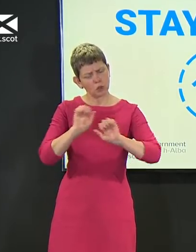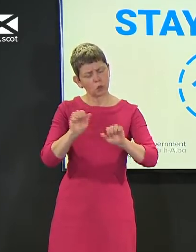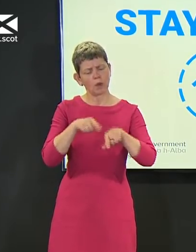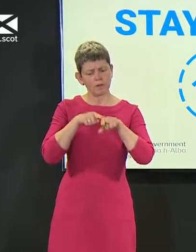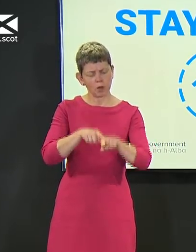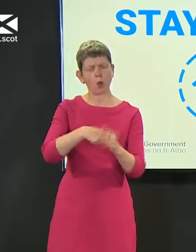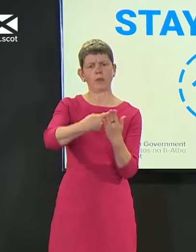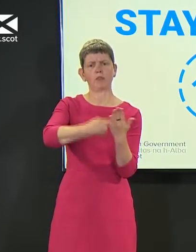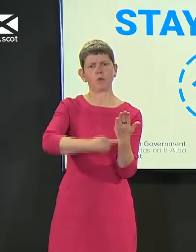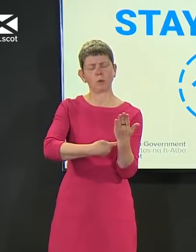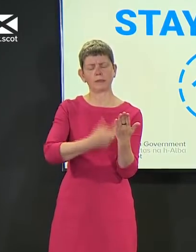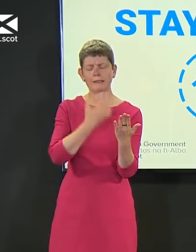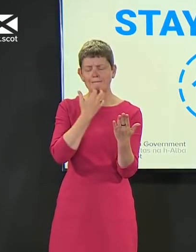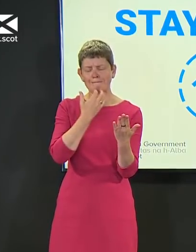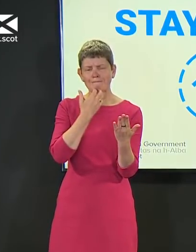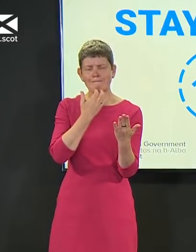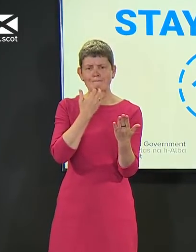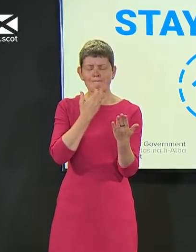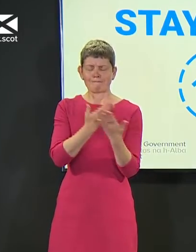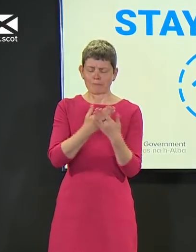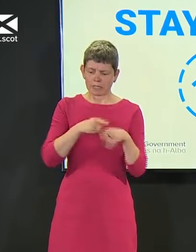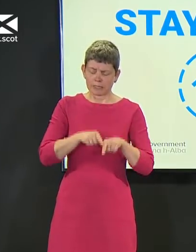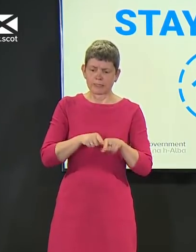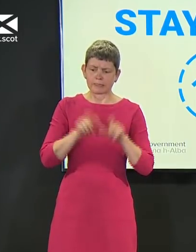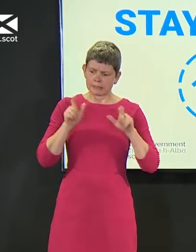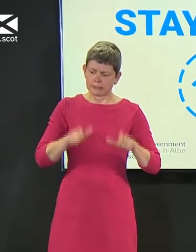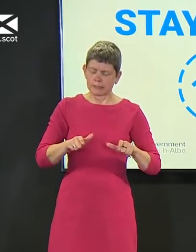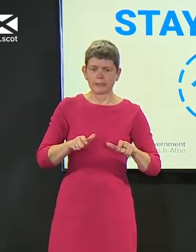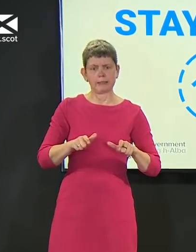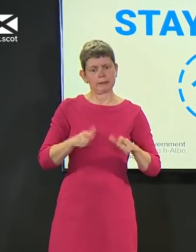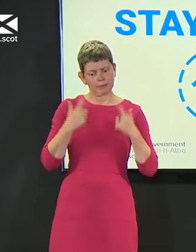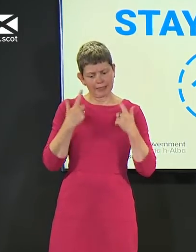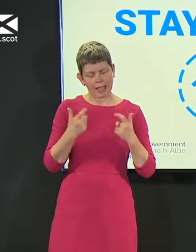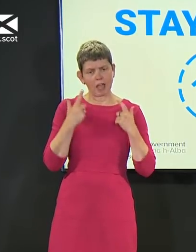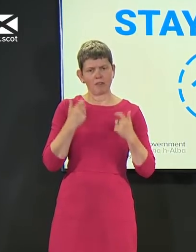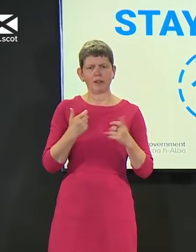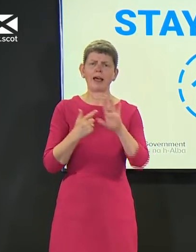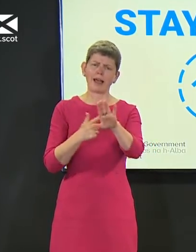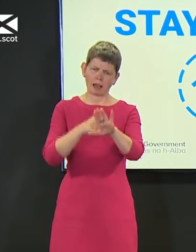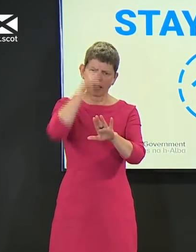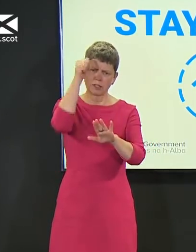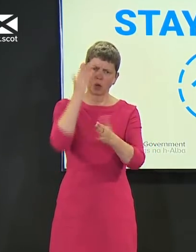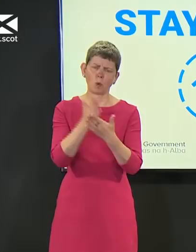now and i know how tough that has been i know how tough it still is but it is those sacrifices that